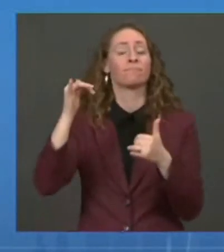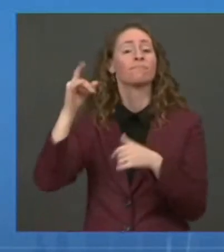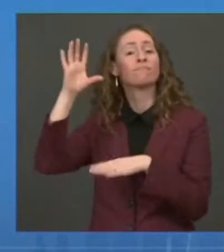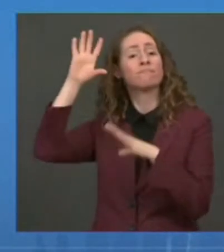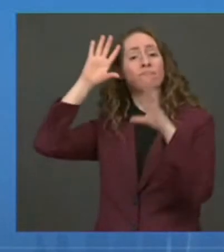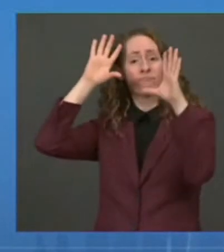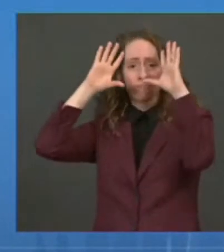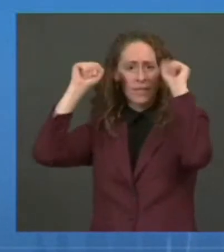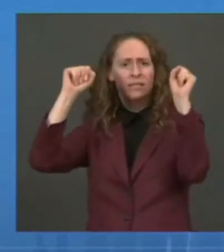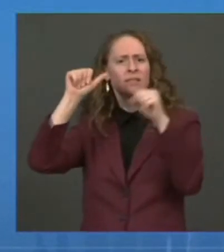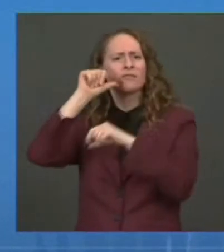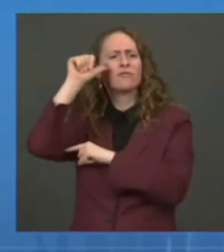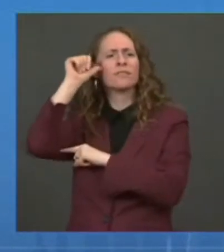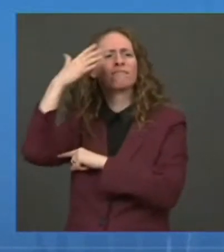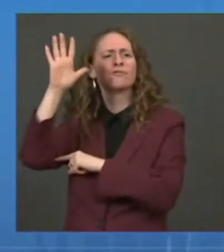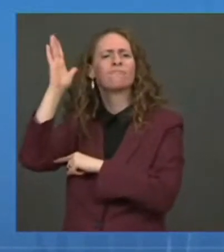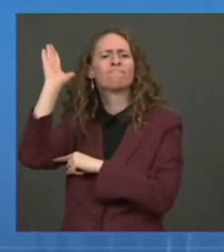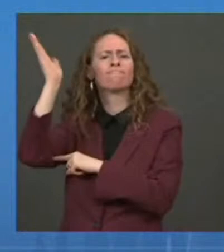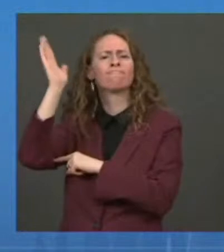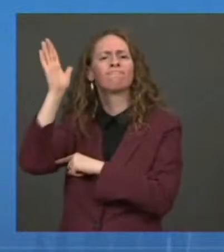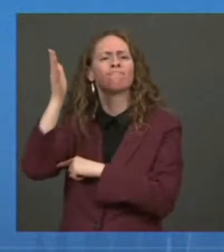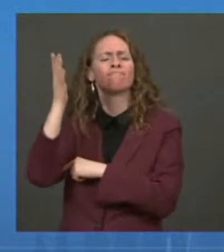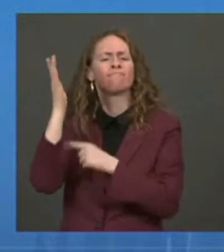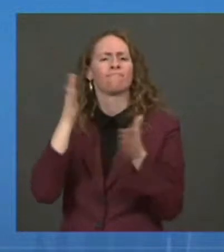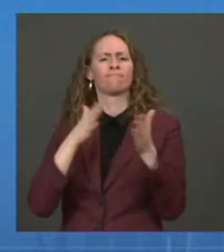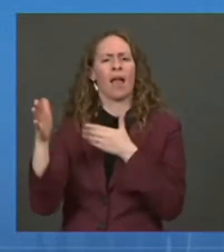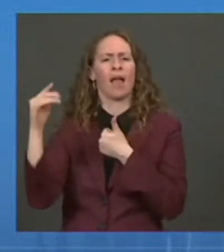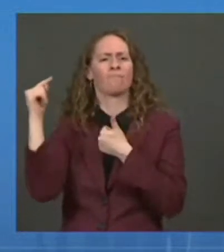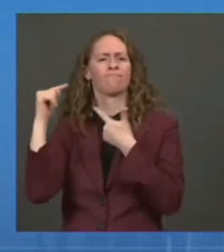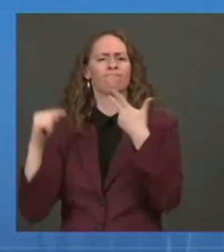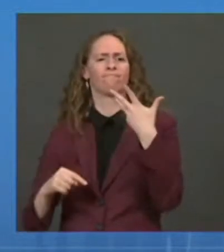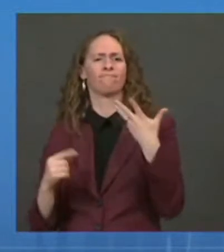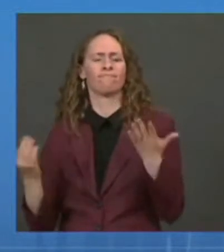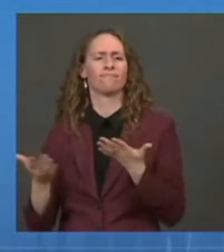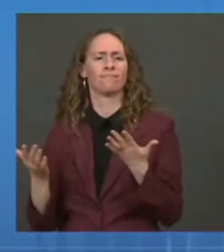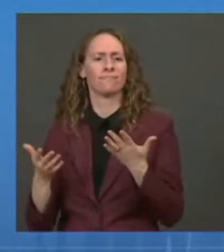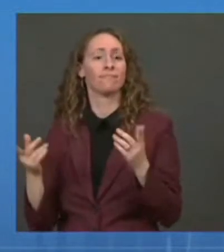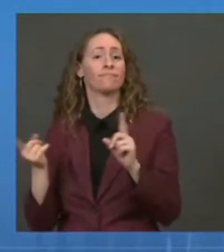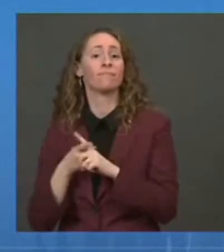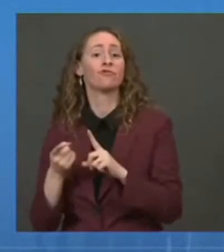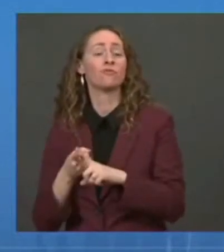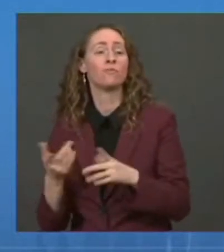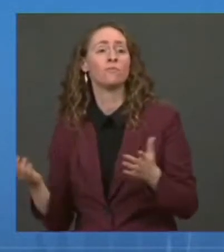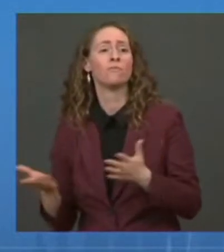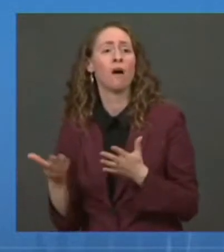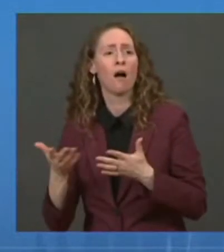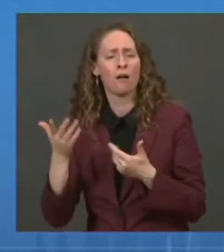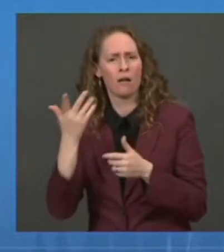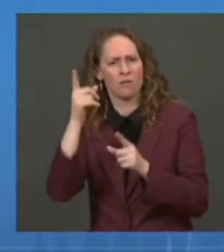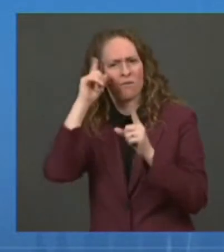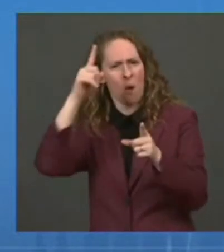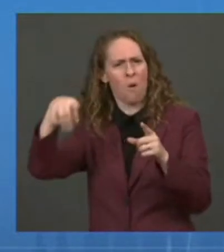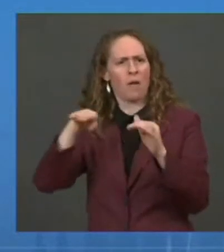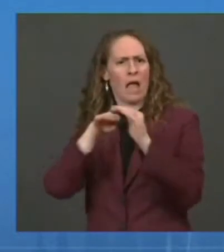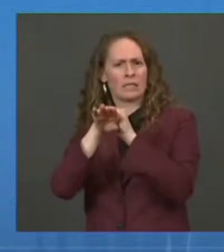PROGRESS. YESTERDAY THE PRESIDENT OUT LINED FIVE AREAS WHERE WE WERE PAR TAKING ACTION.